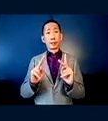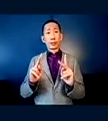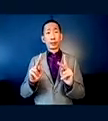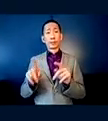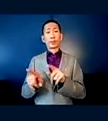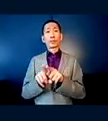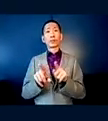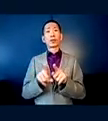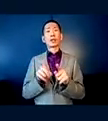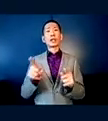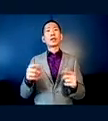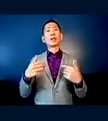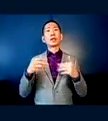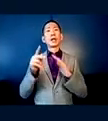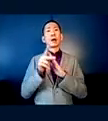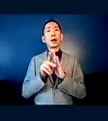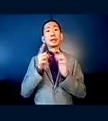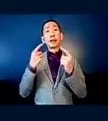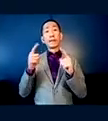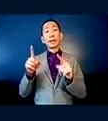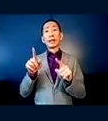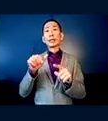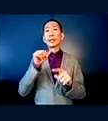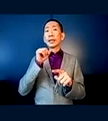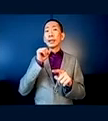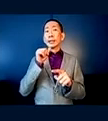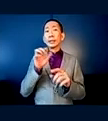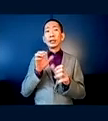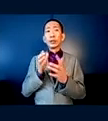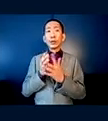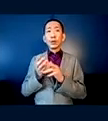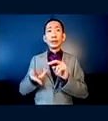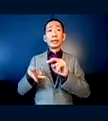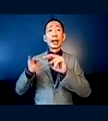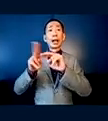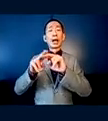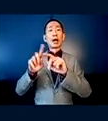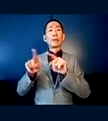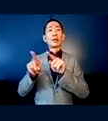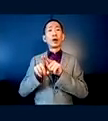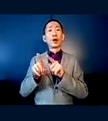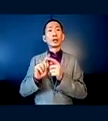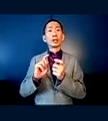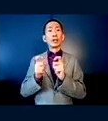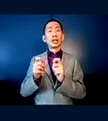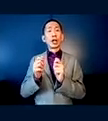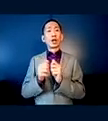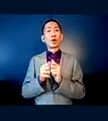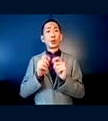THAT'S 400 MILLION PEOPLE. IN ADDITION NOW ALSO POLICY EFFECTIVENESS THAT DOESN'T GO TO